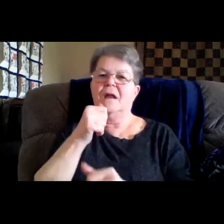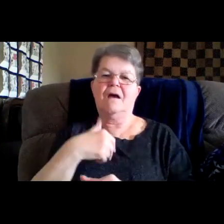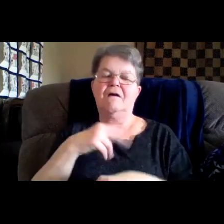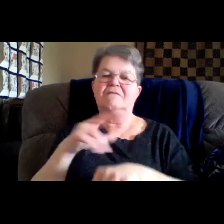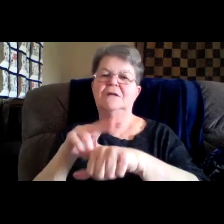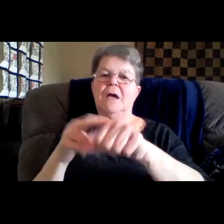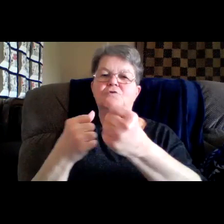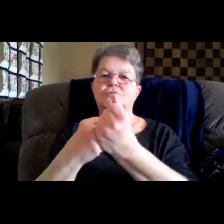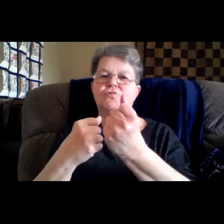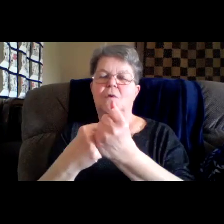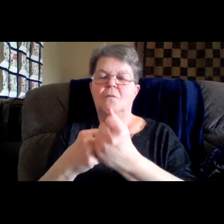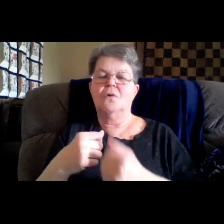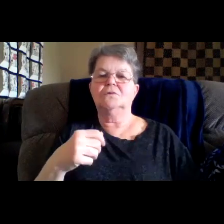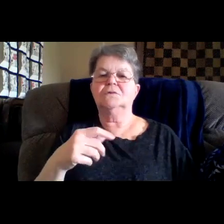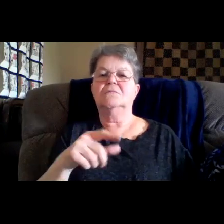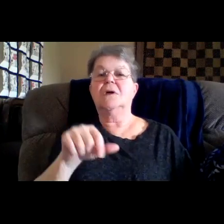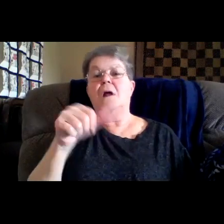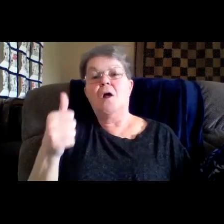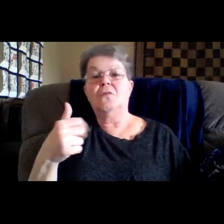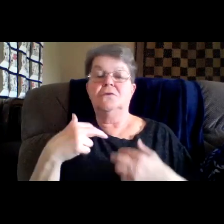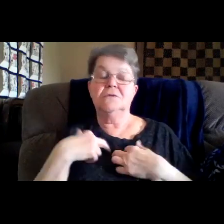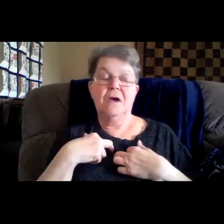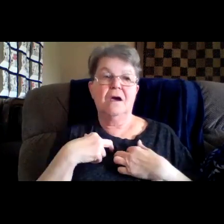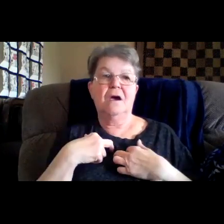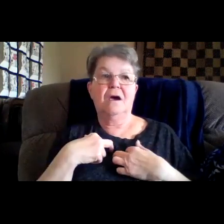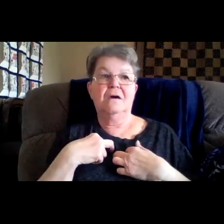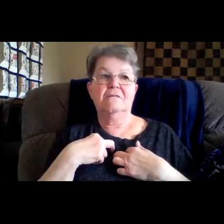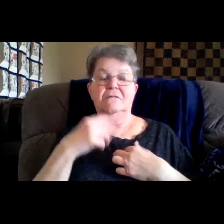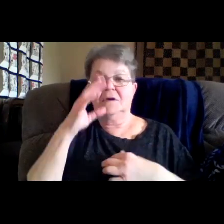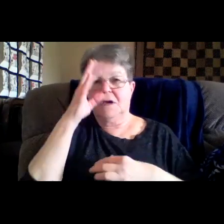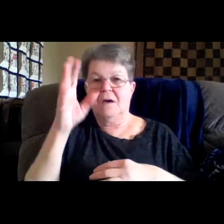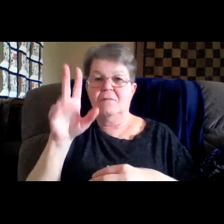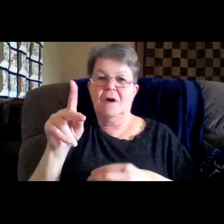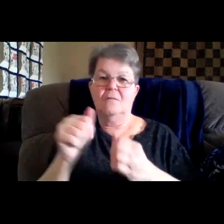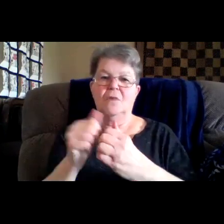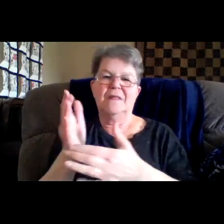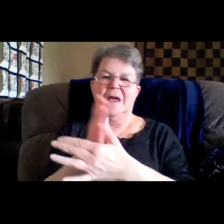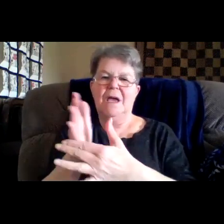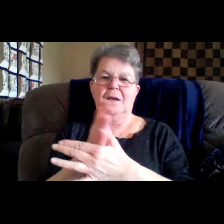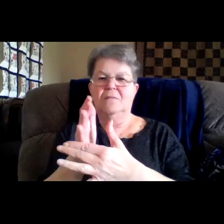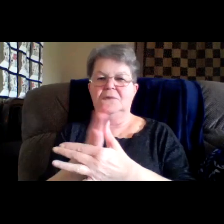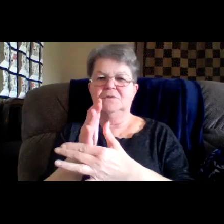to be able to support them. Others kind of have, kind of come up with a kind of in-between ground to say we acknowledge